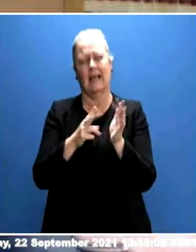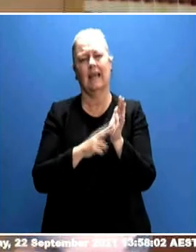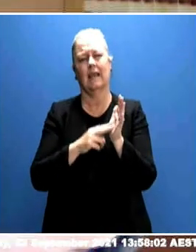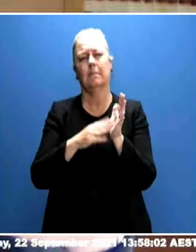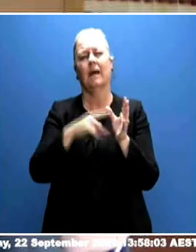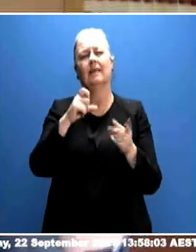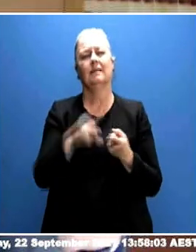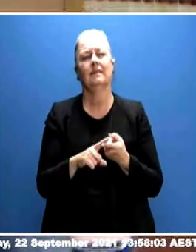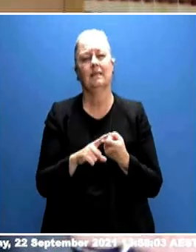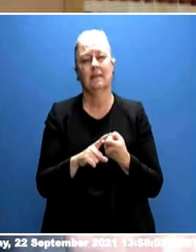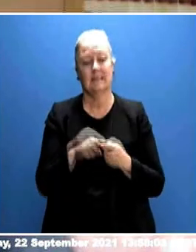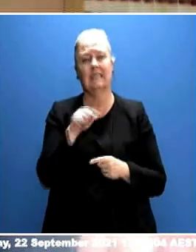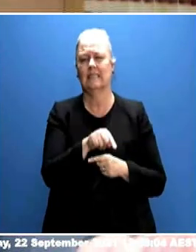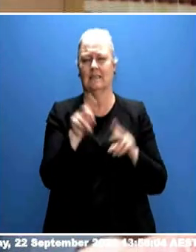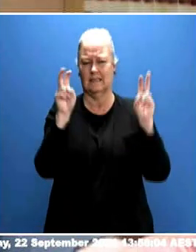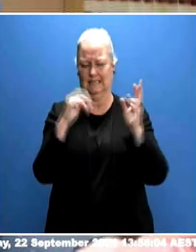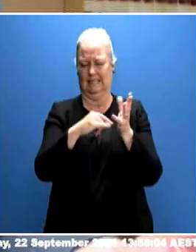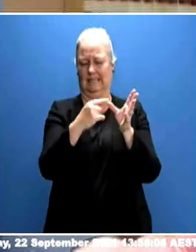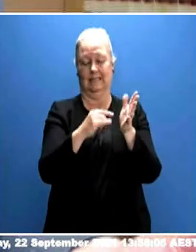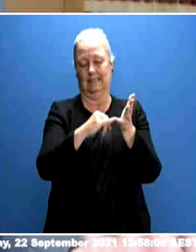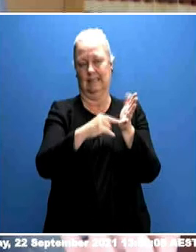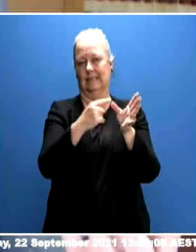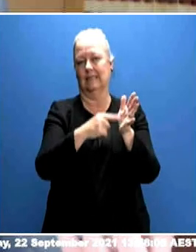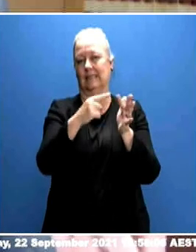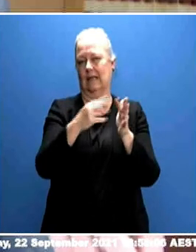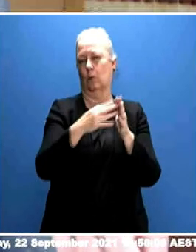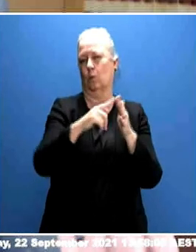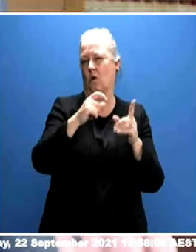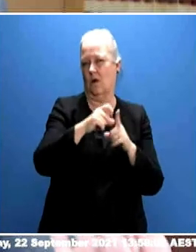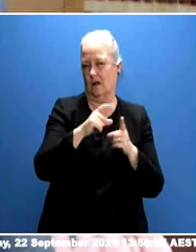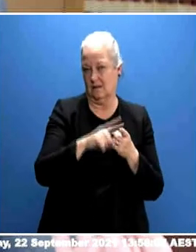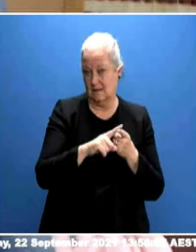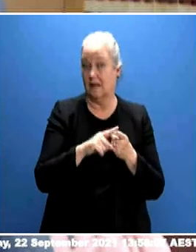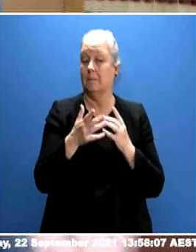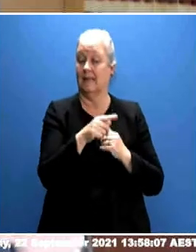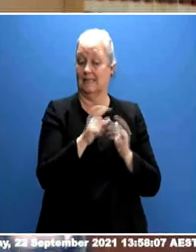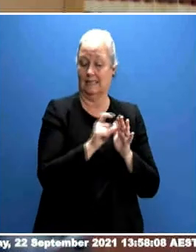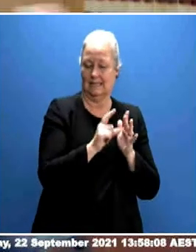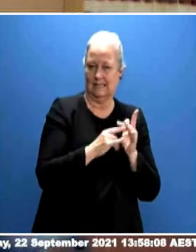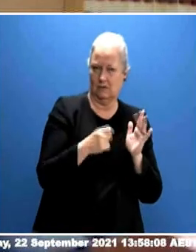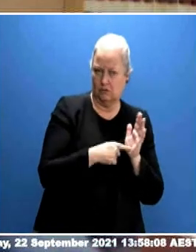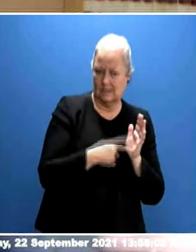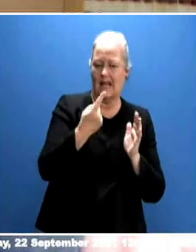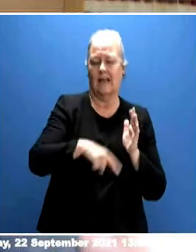He then can act --- because between the district and Kath French, the third